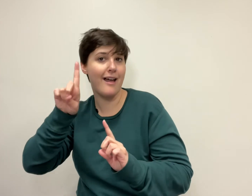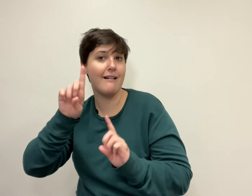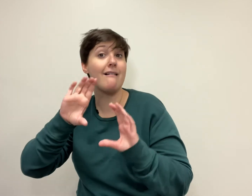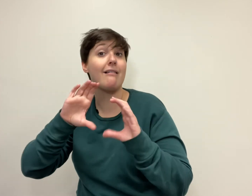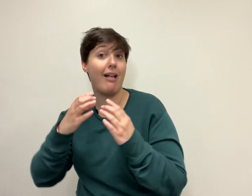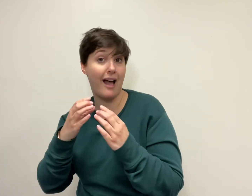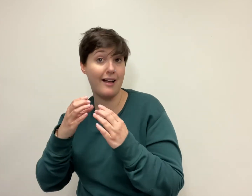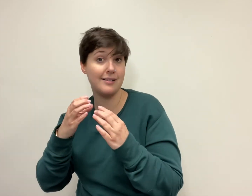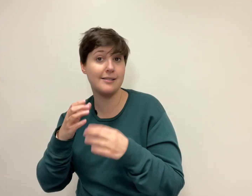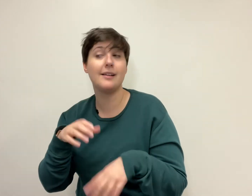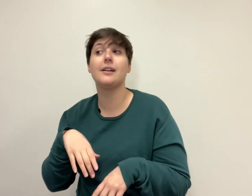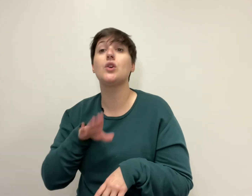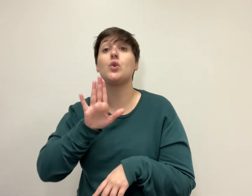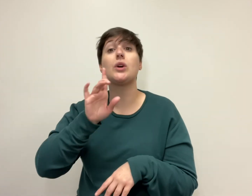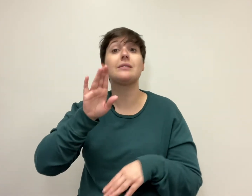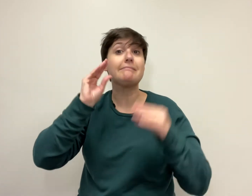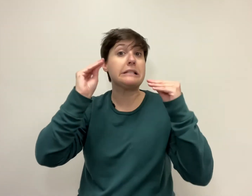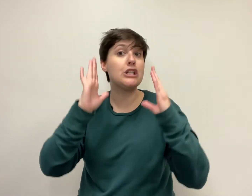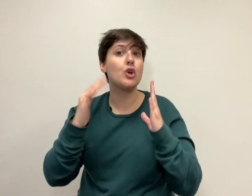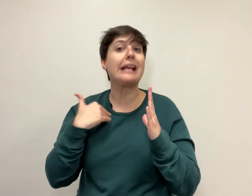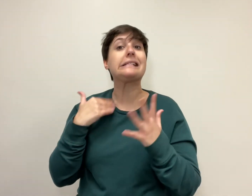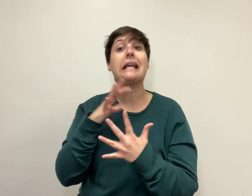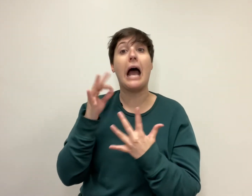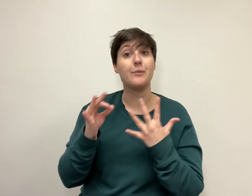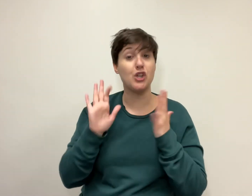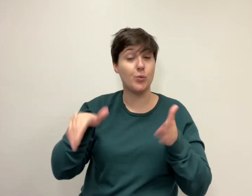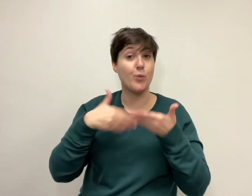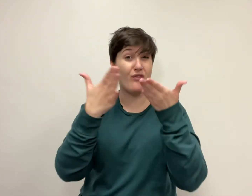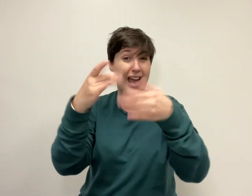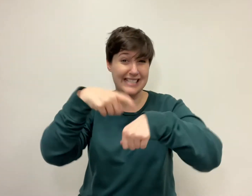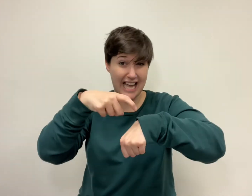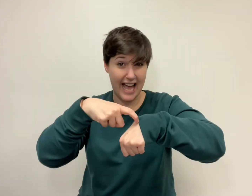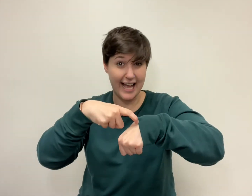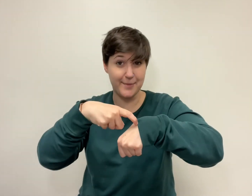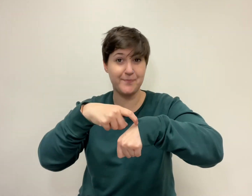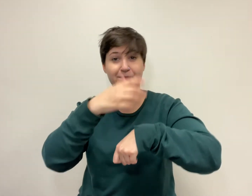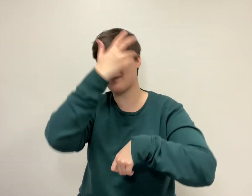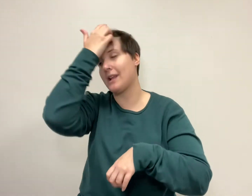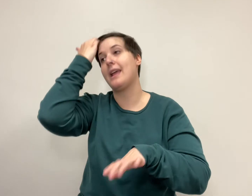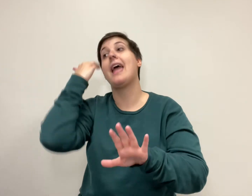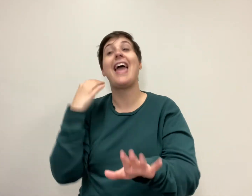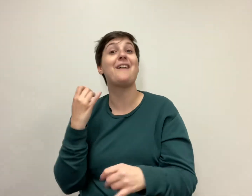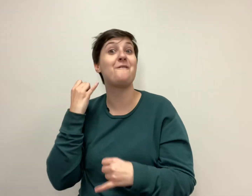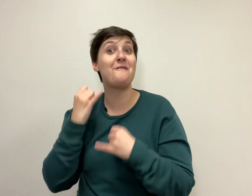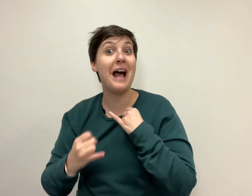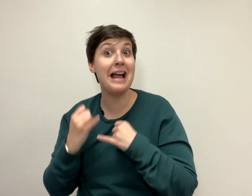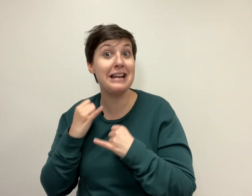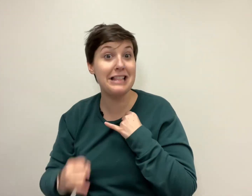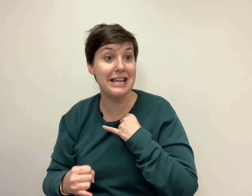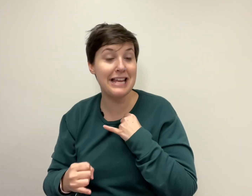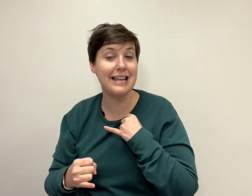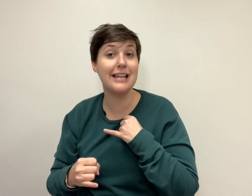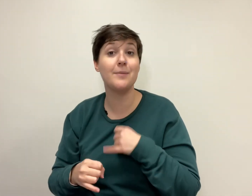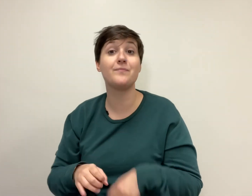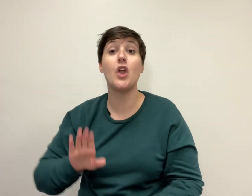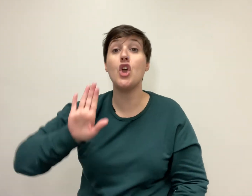play during your Deaf Ed class. Your teacher can provide you the option of time to play.